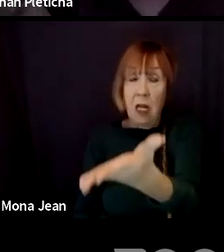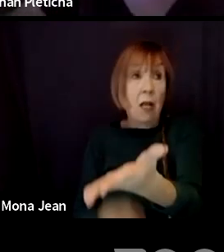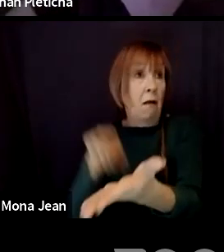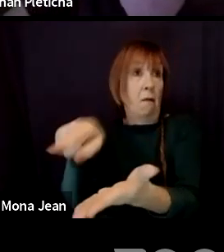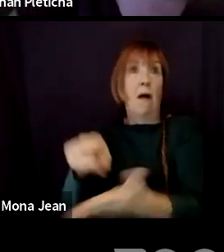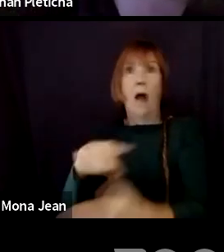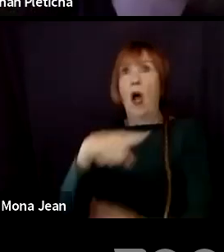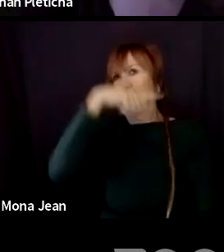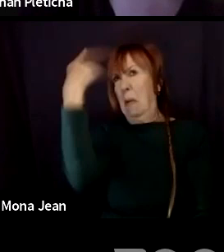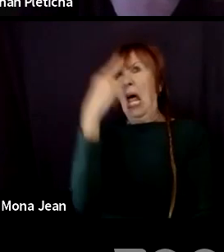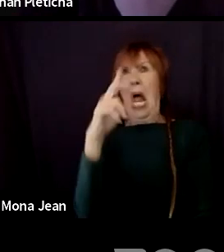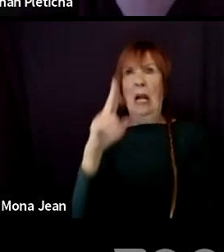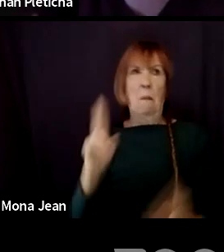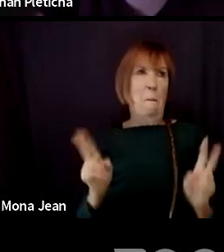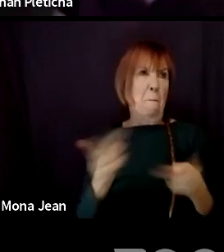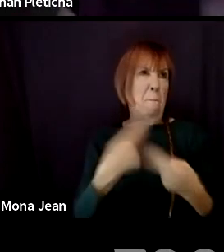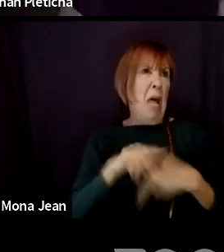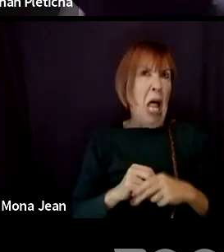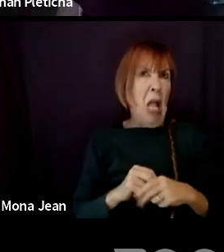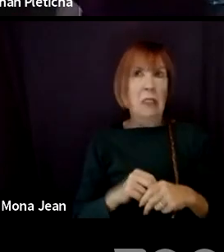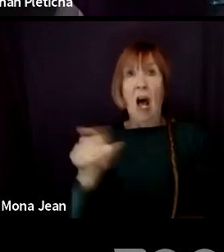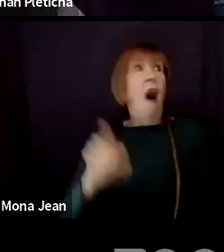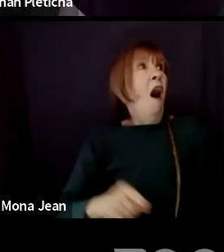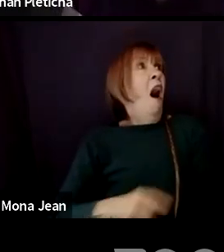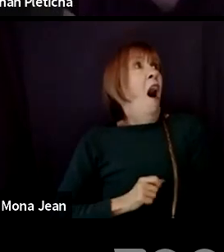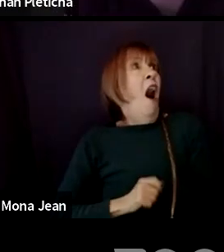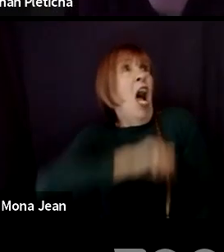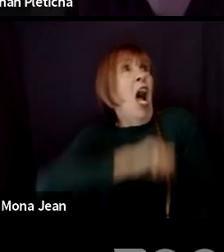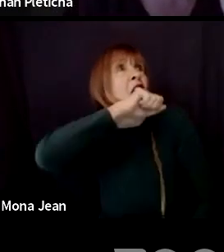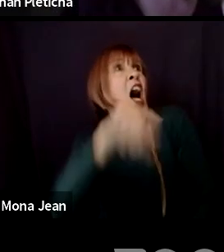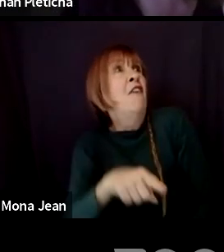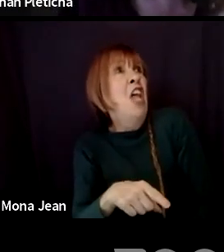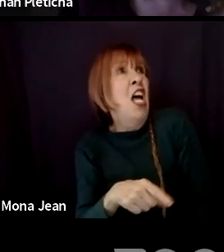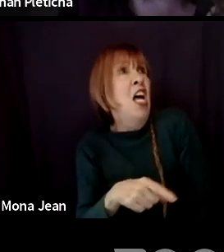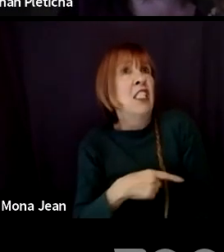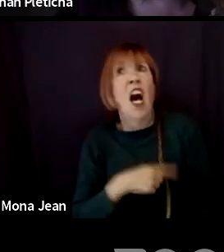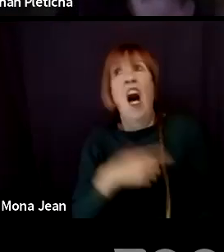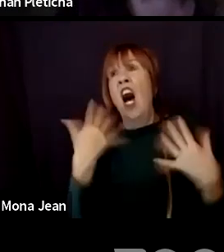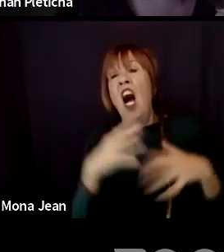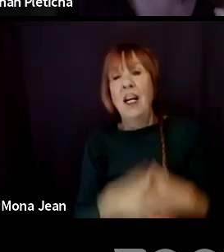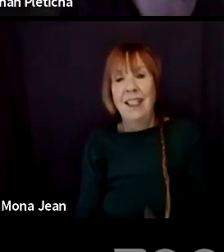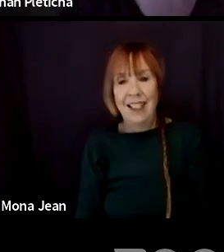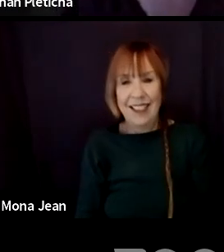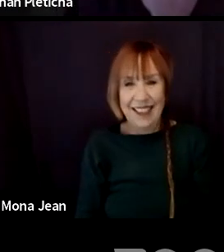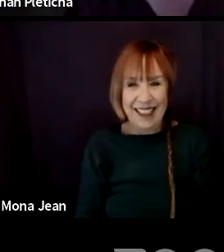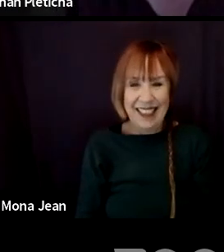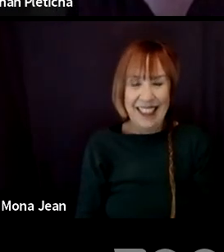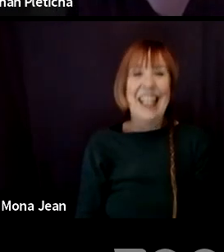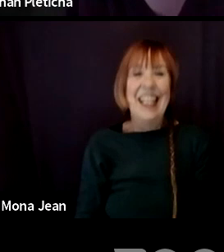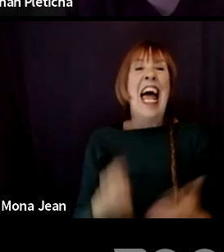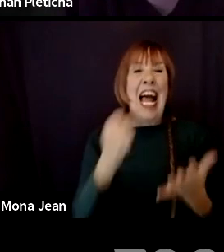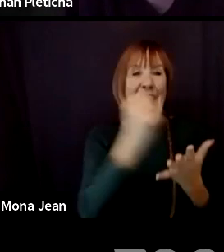is exactly what I've always wanted. Yeah, well, there's perfect scripts for perfect people for jobs or whatever.